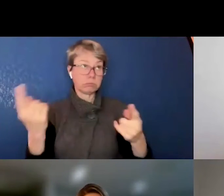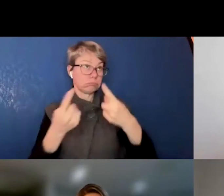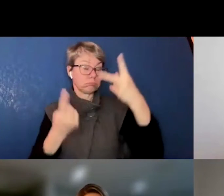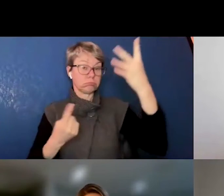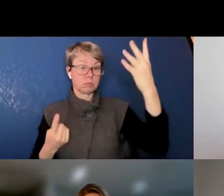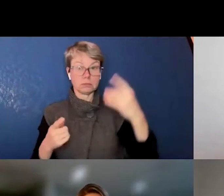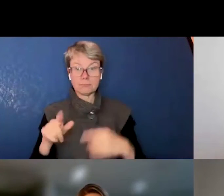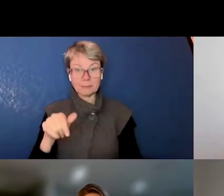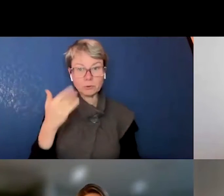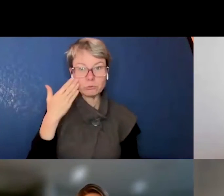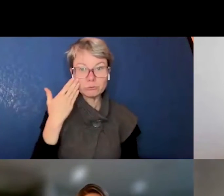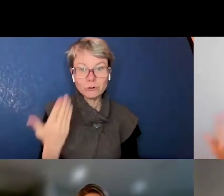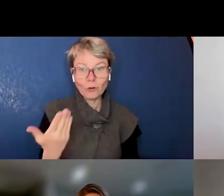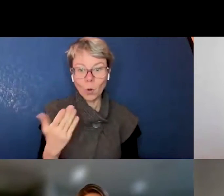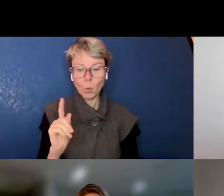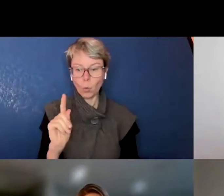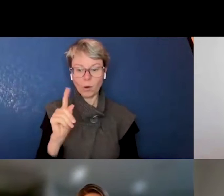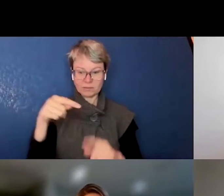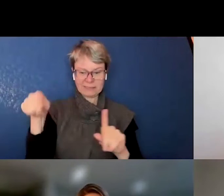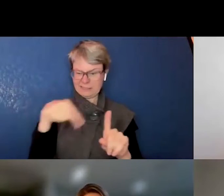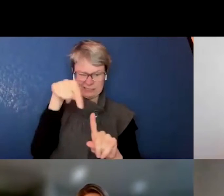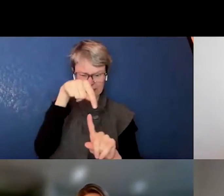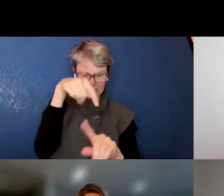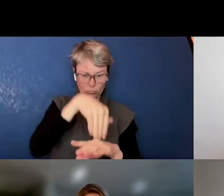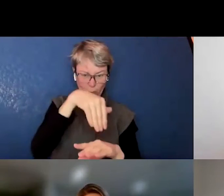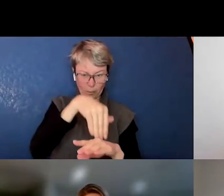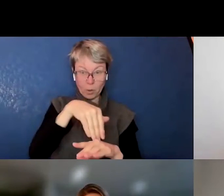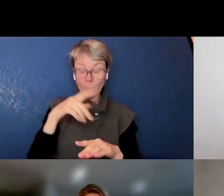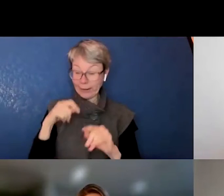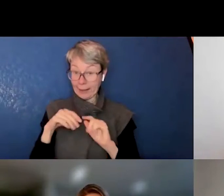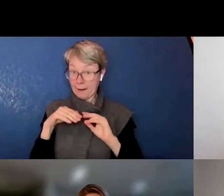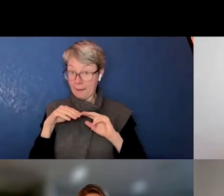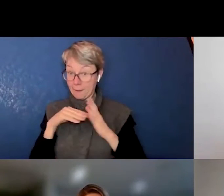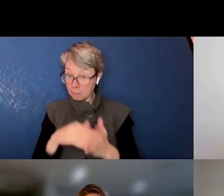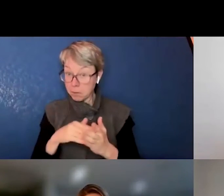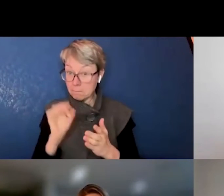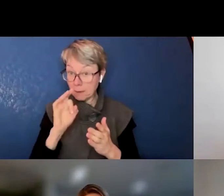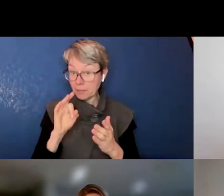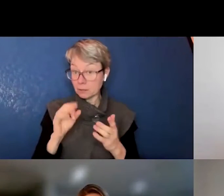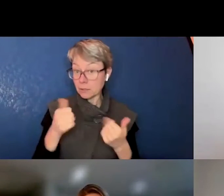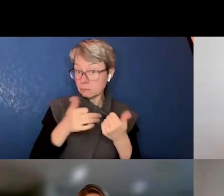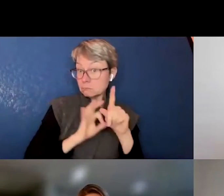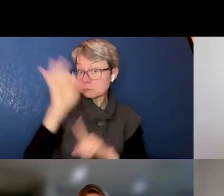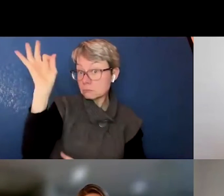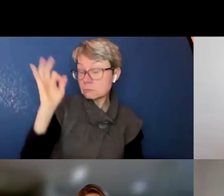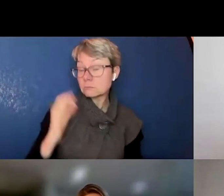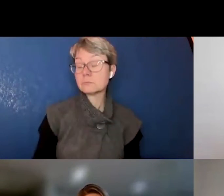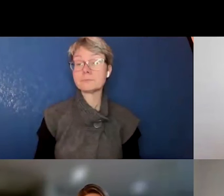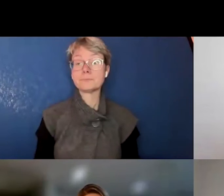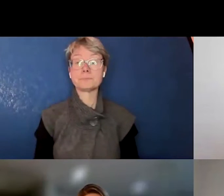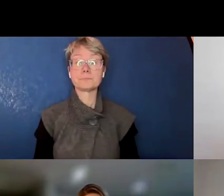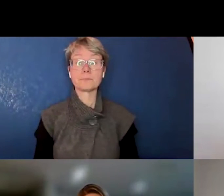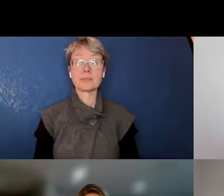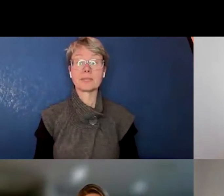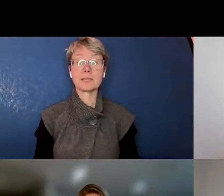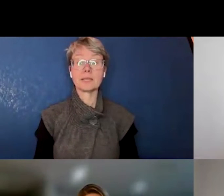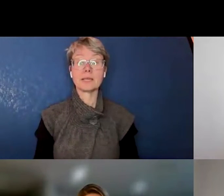know what the problem is we can figure it out but we might have a solution um so advising a young